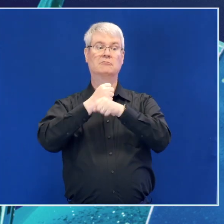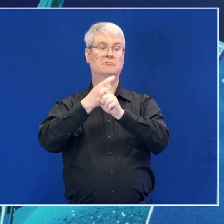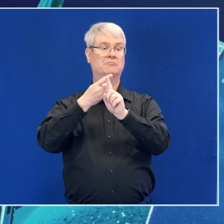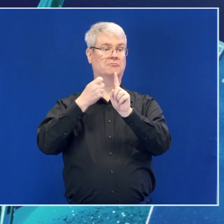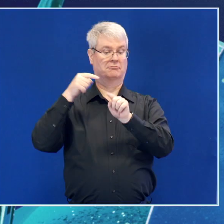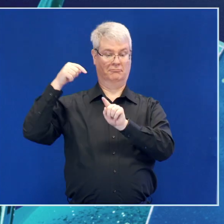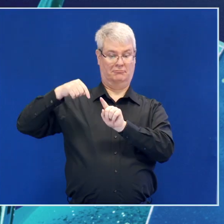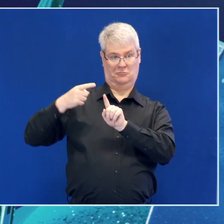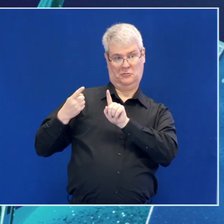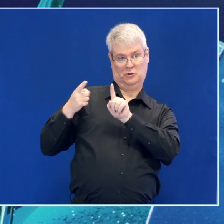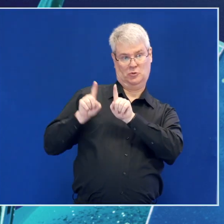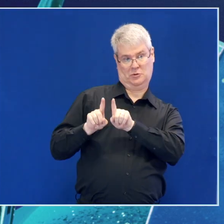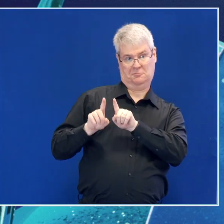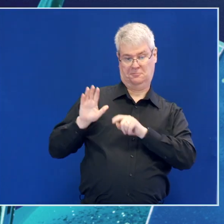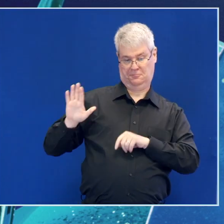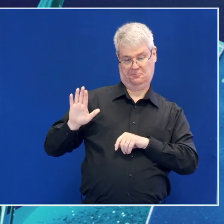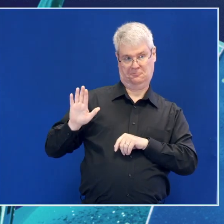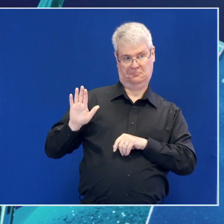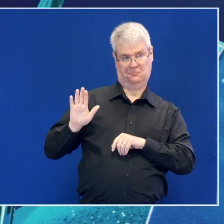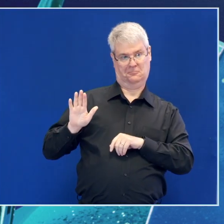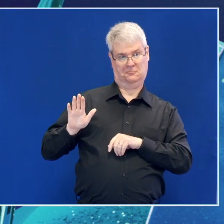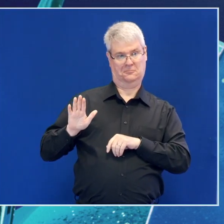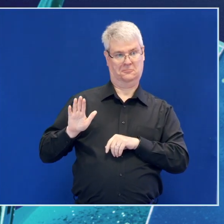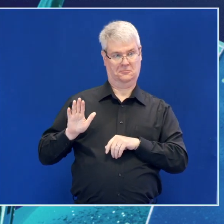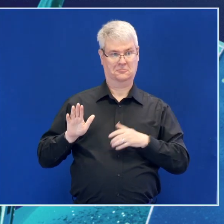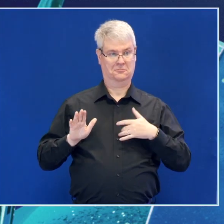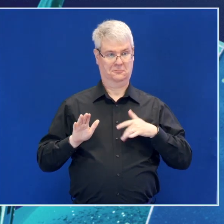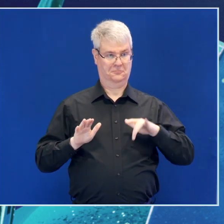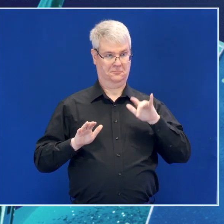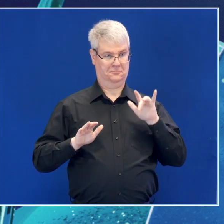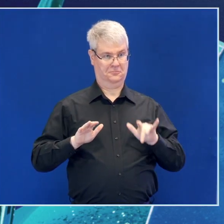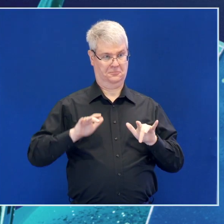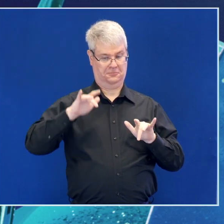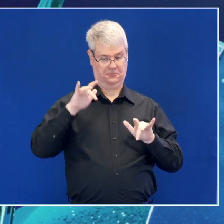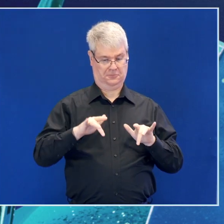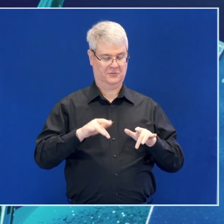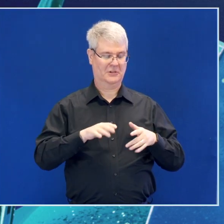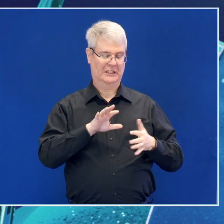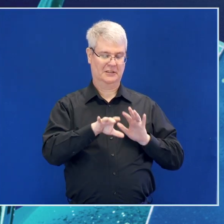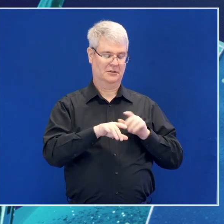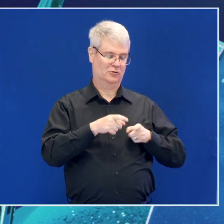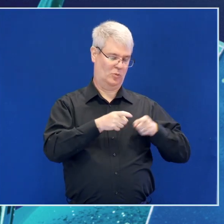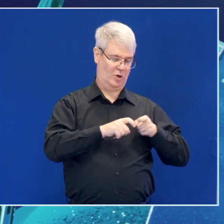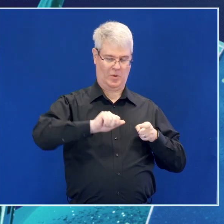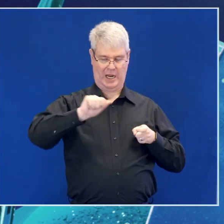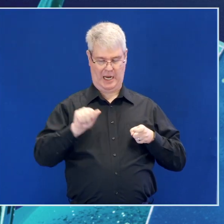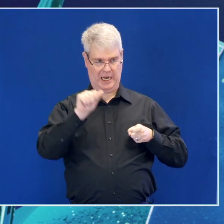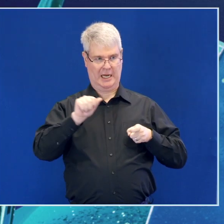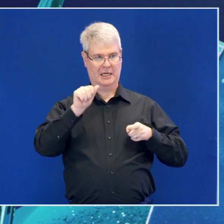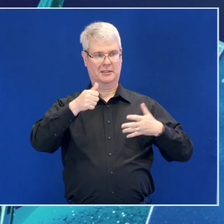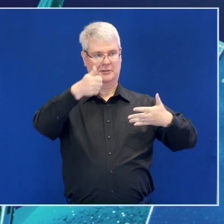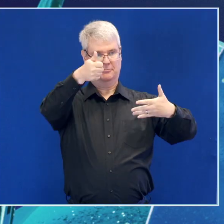I'm simply going to control A, select all, control C. I'm going to go back here to Copilot.